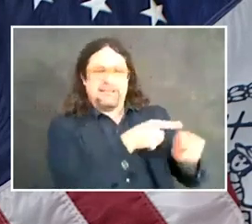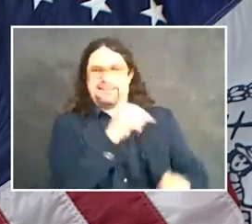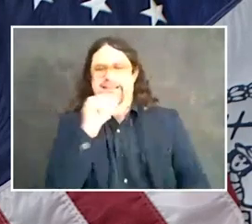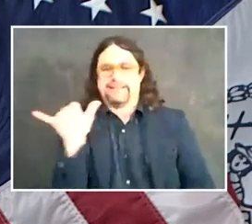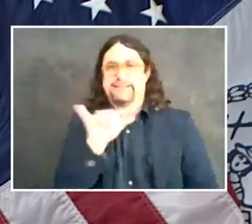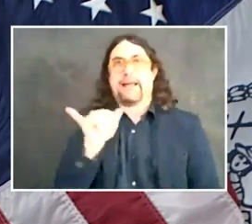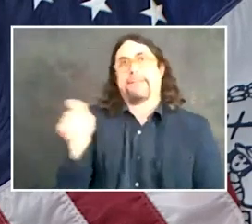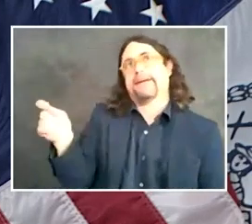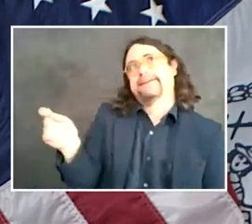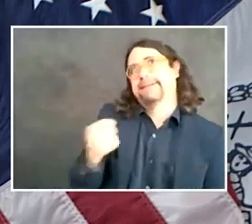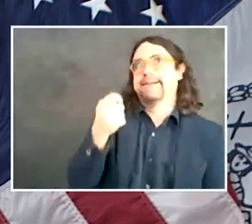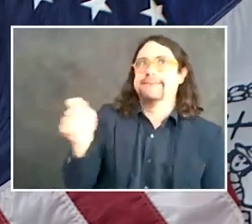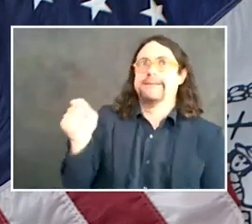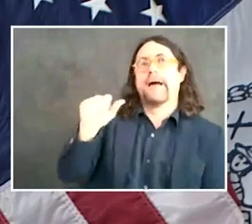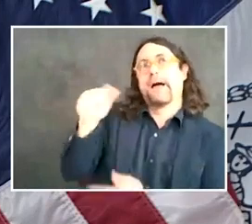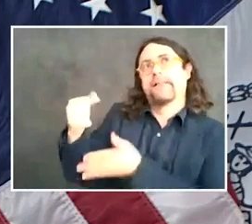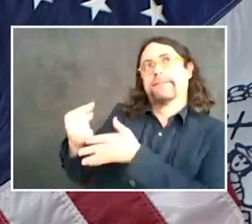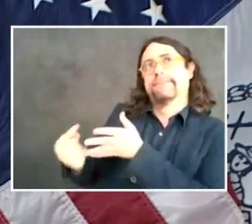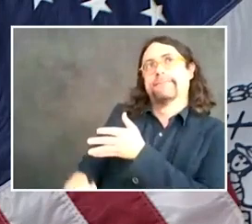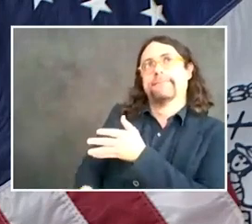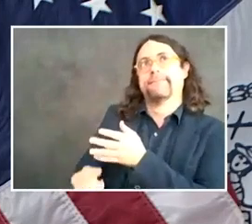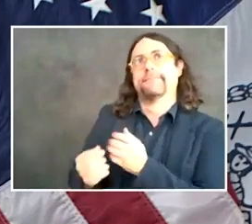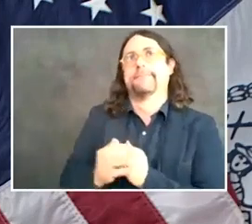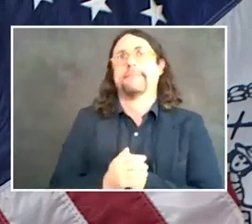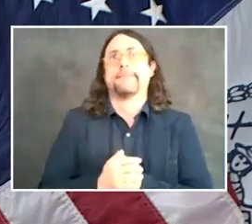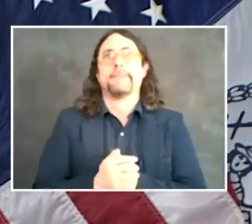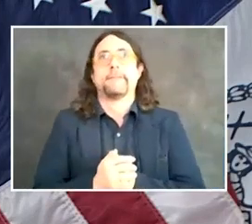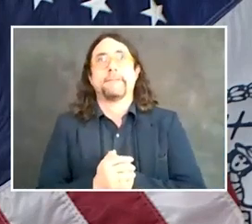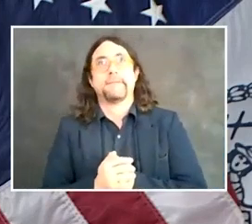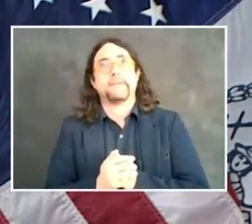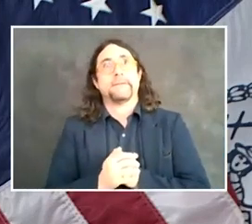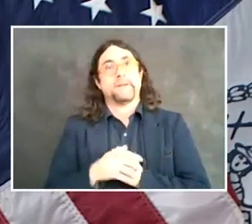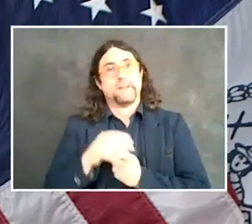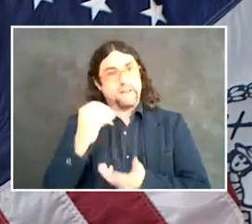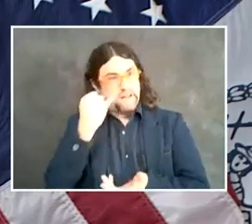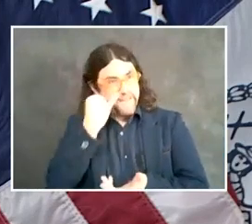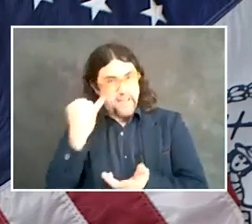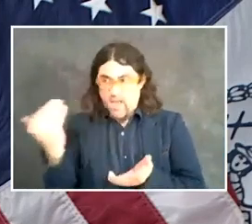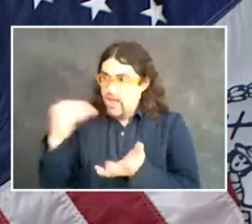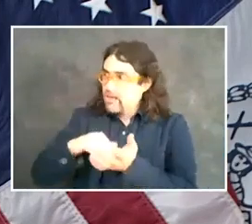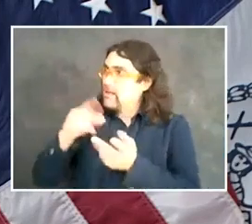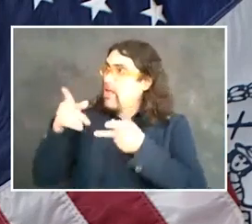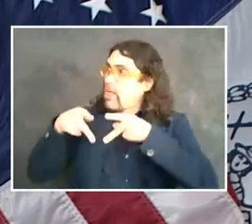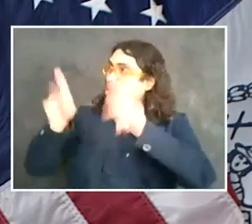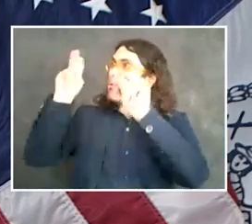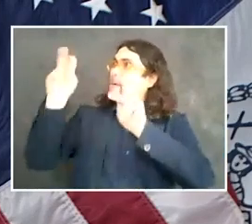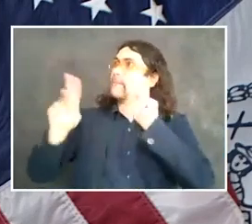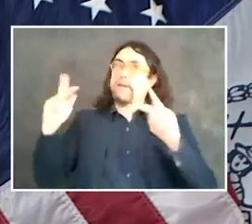I WANT TO SEPARATE THAT KIND OF THING FROM THE QUESTION YOU'RE ASKING, WHICH I THINK IS A FAIR